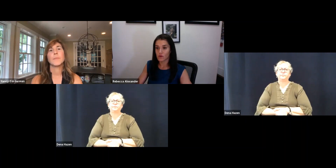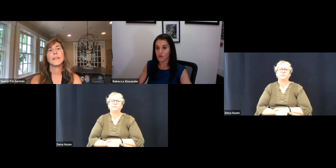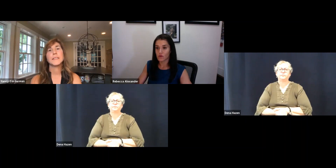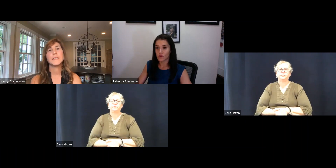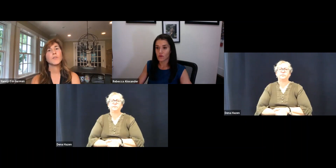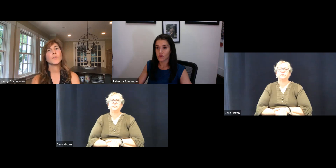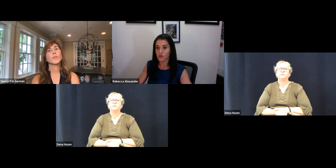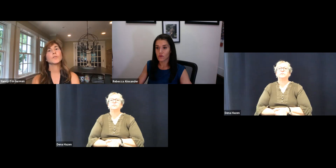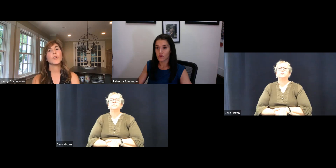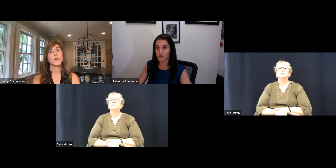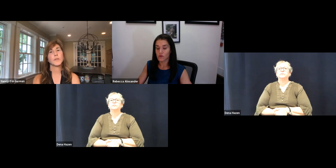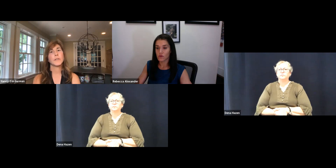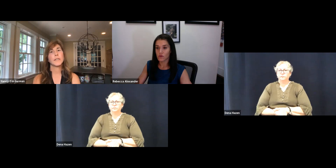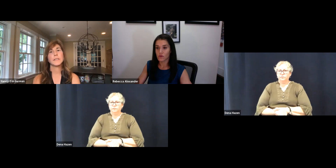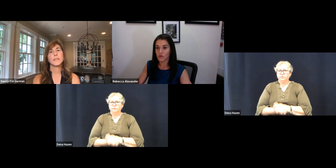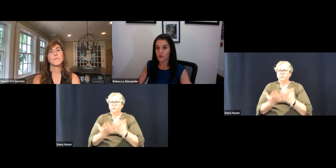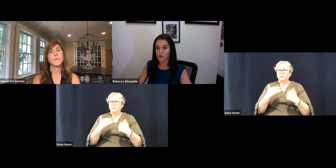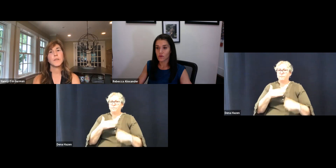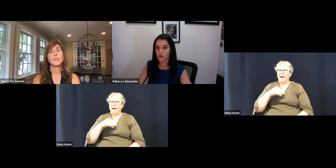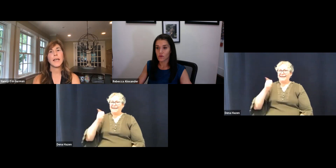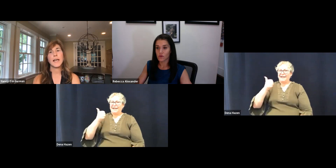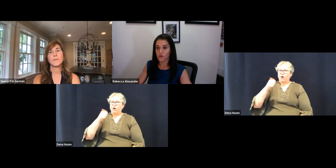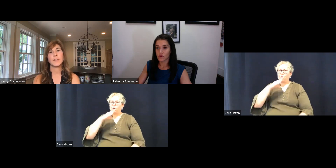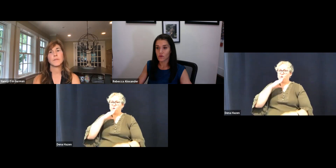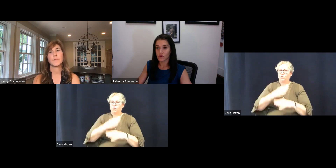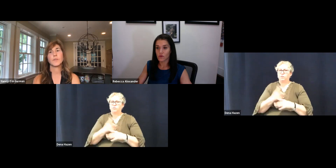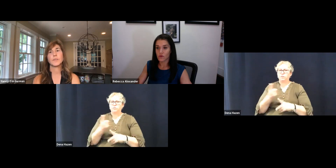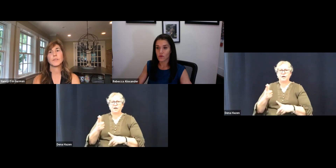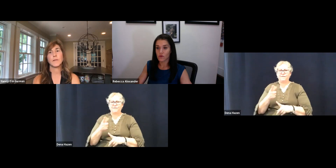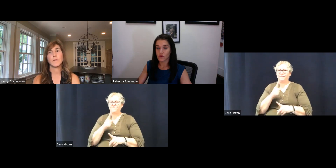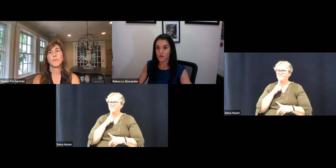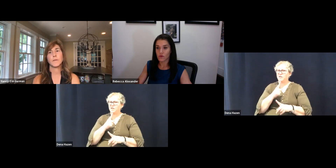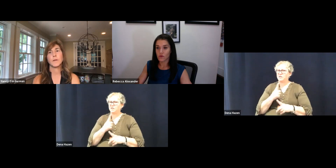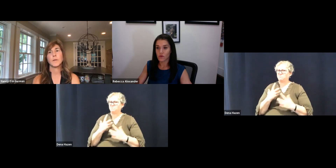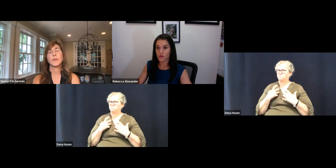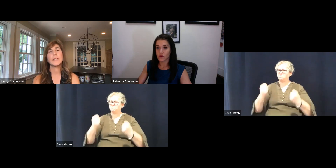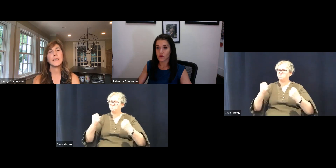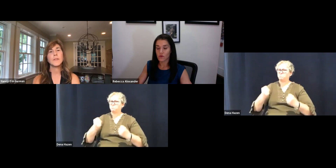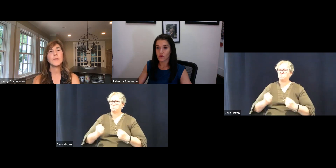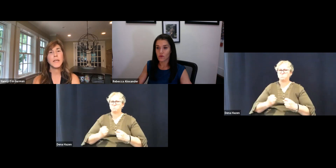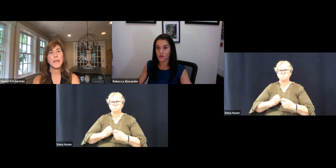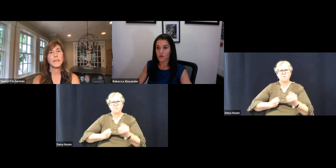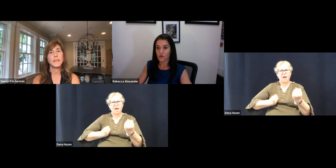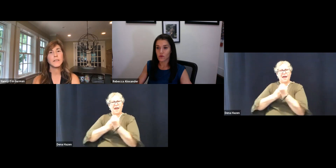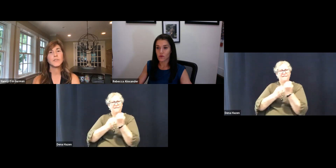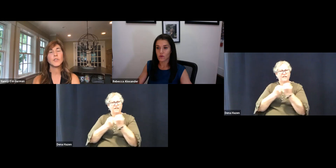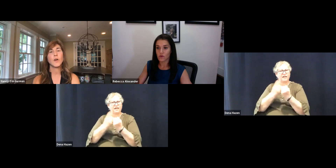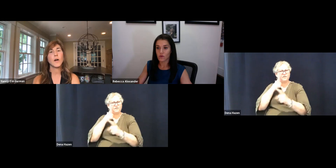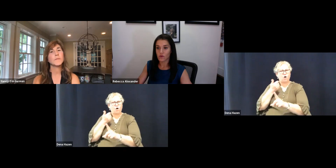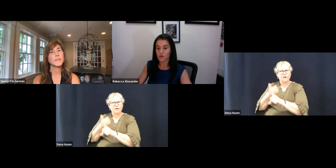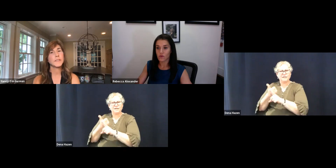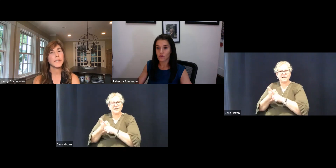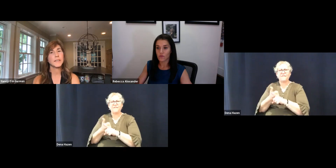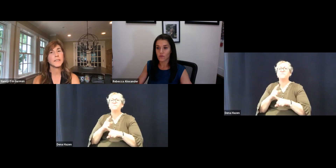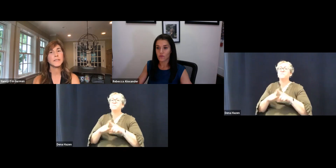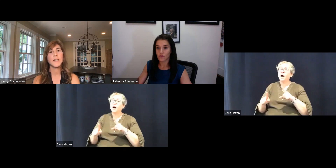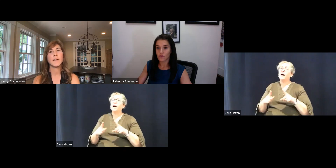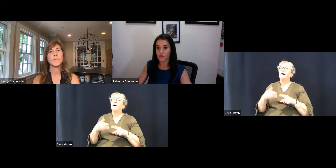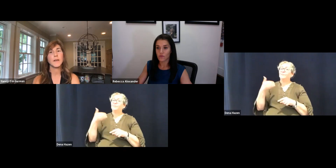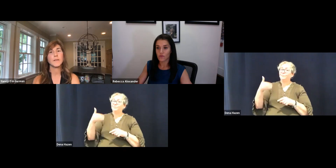My 10-year-old daughter is a fierce advocate for herself, but even then she often says it's not fair